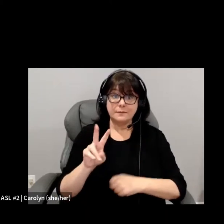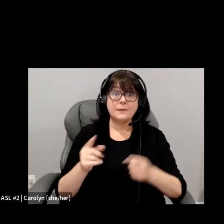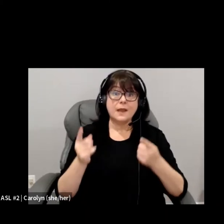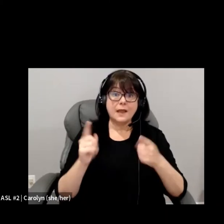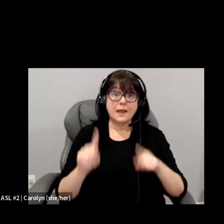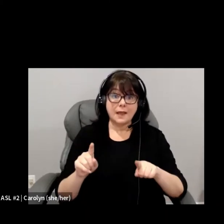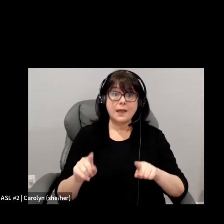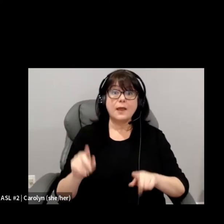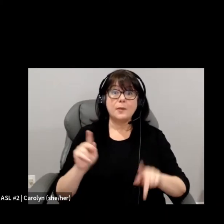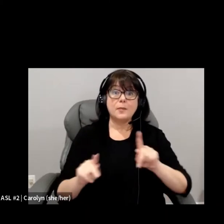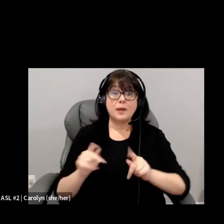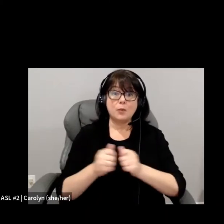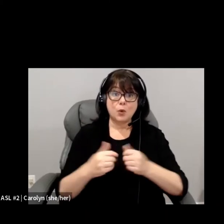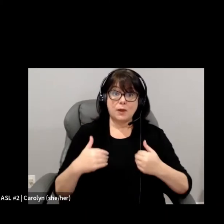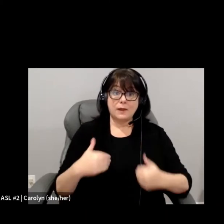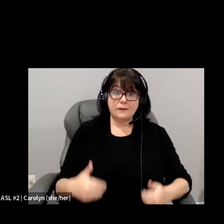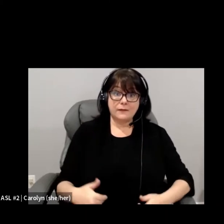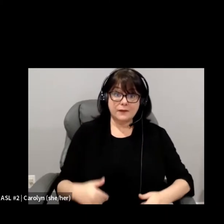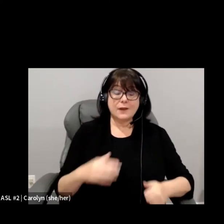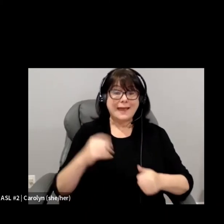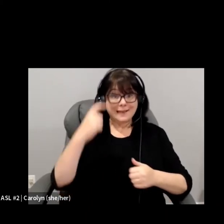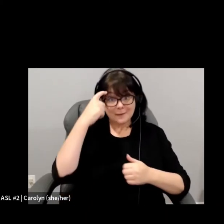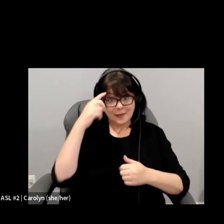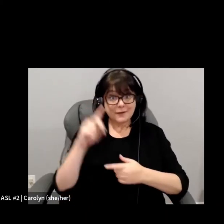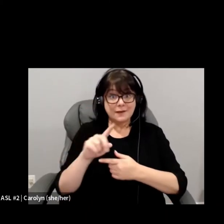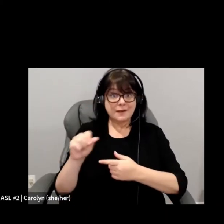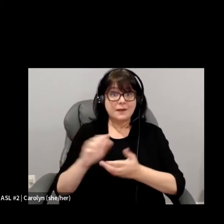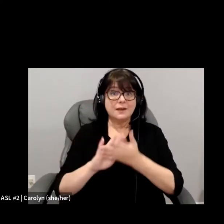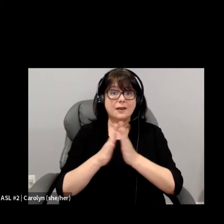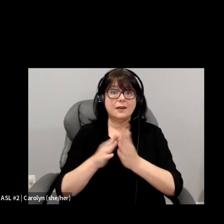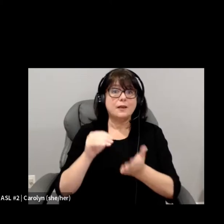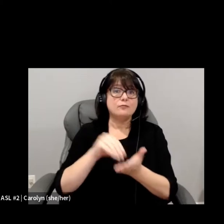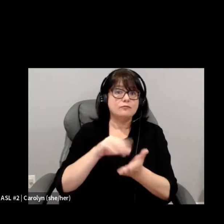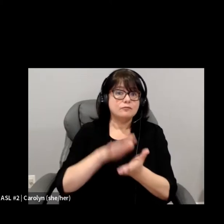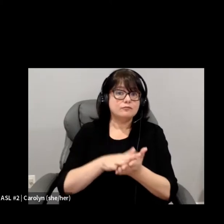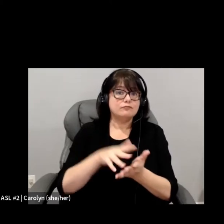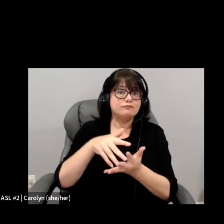PHYSICAL AND MENTAL DISABILITIES IN OUR CHARTER OF RIGHTS AND FREEDOMS.